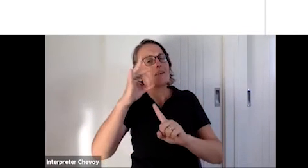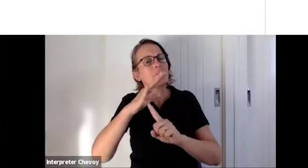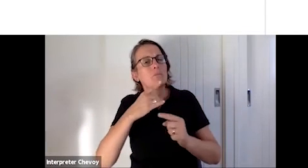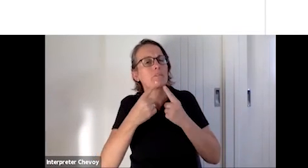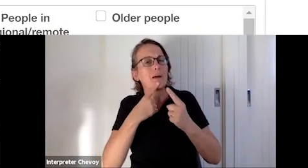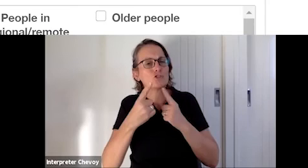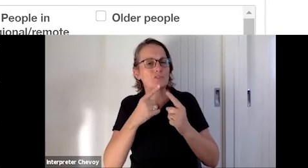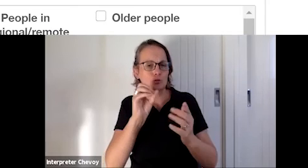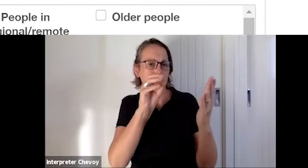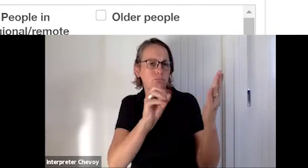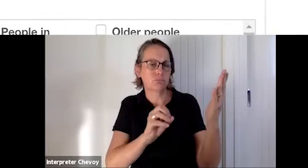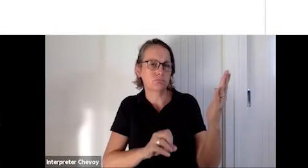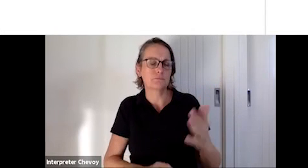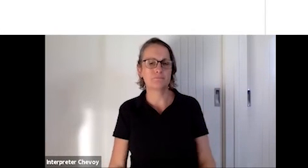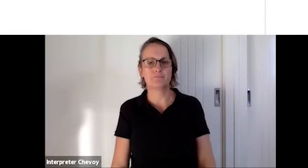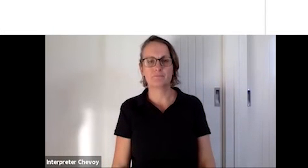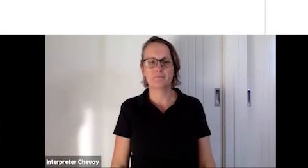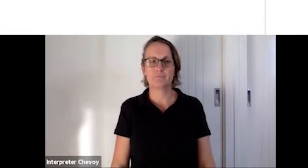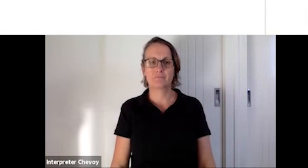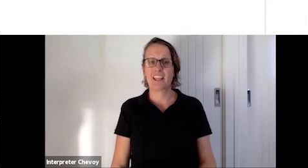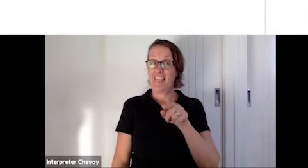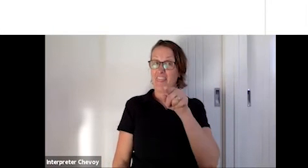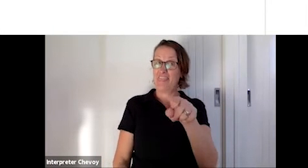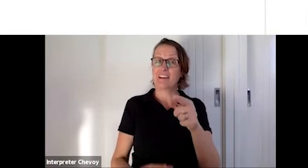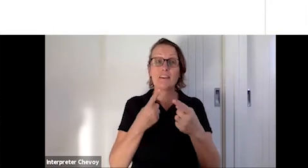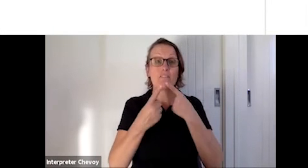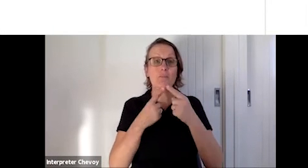Again, this is all to do with our reporting back